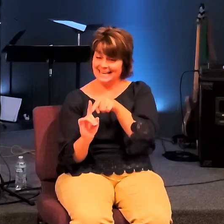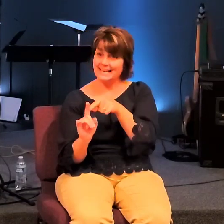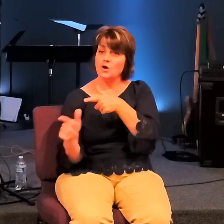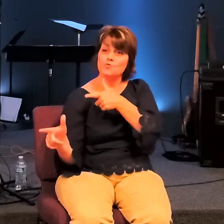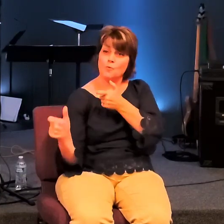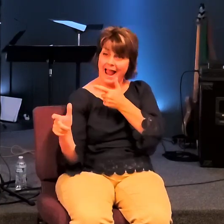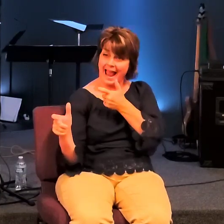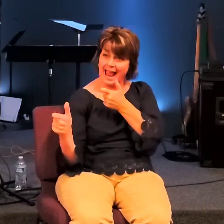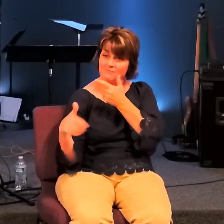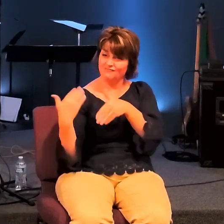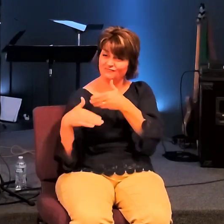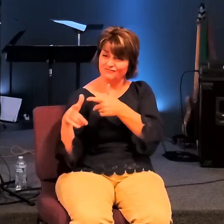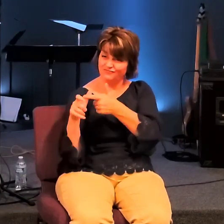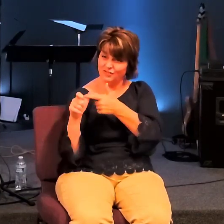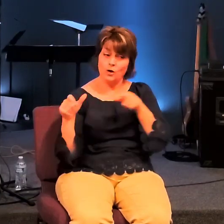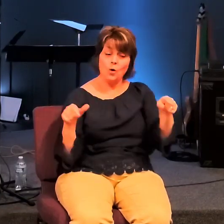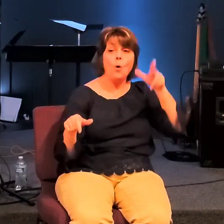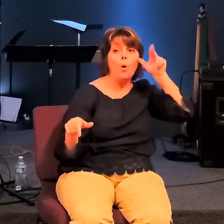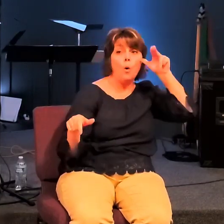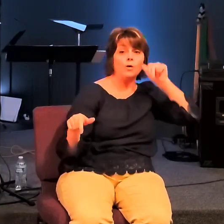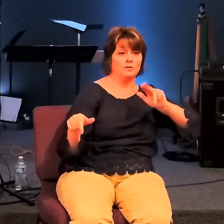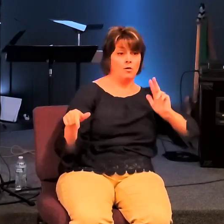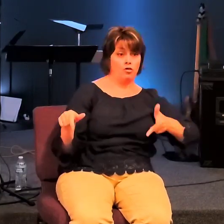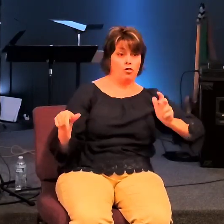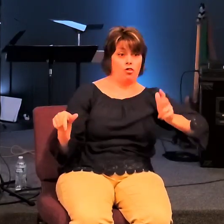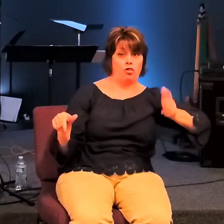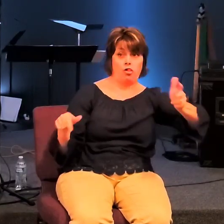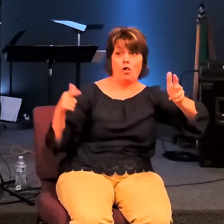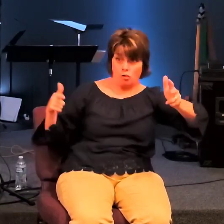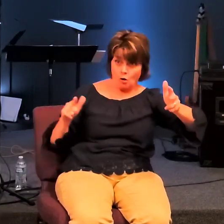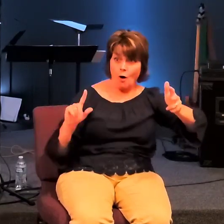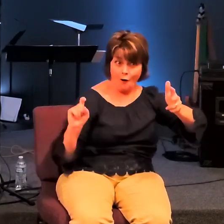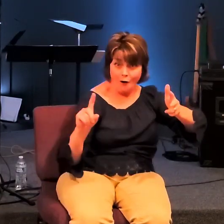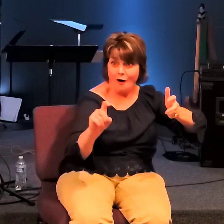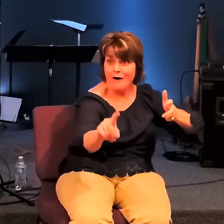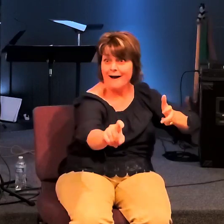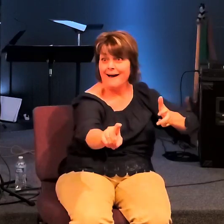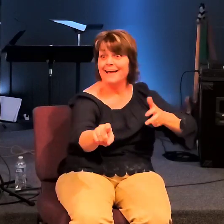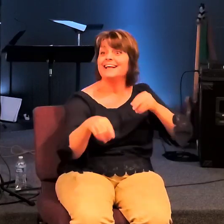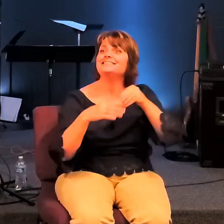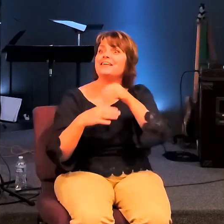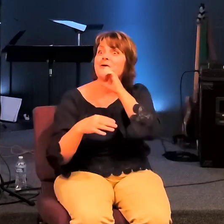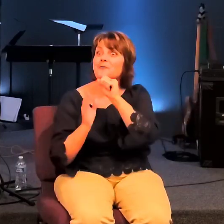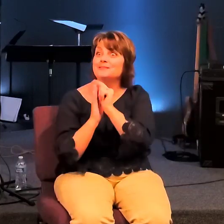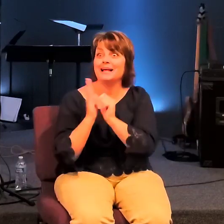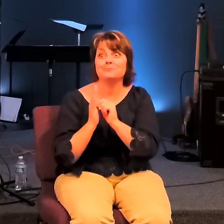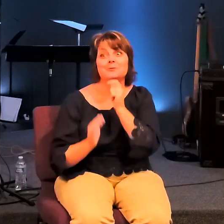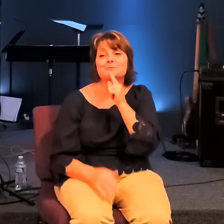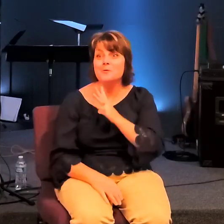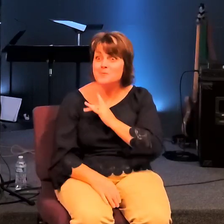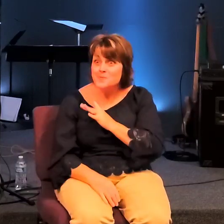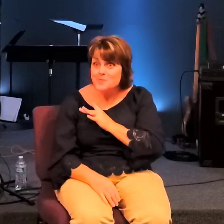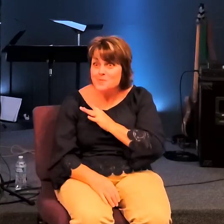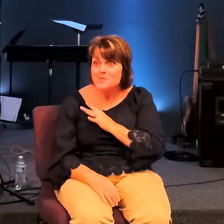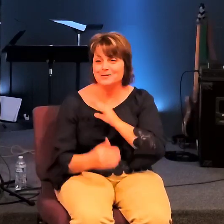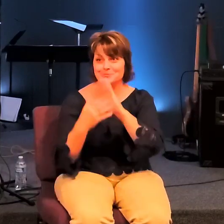this is this is a kind of stuff that's in the Old Testament you need to read this book